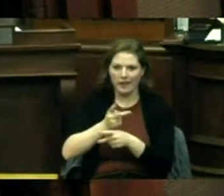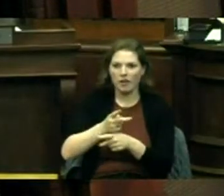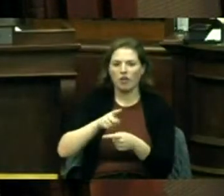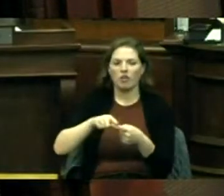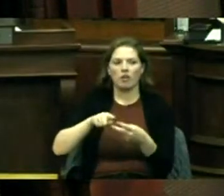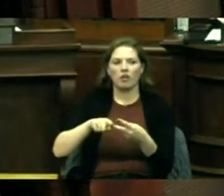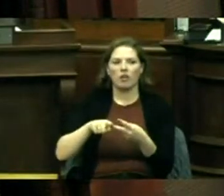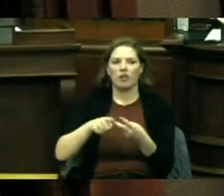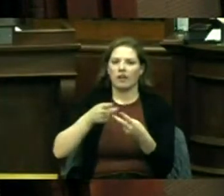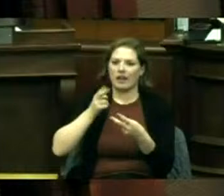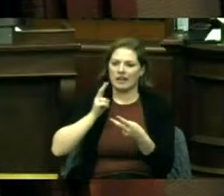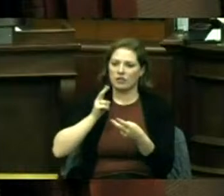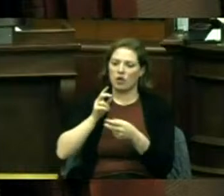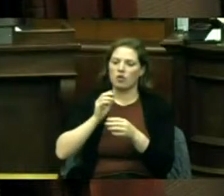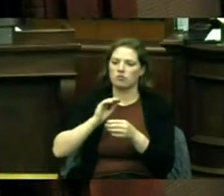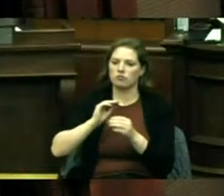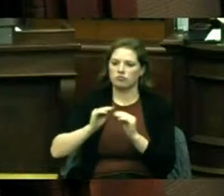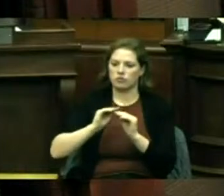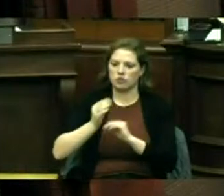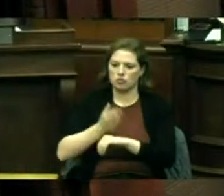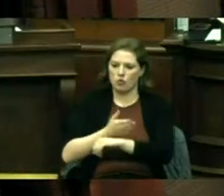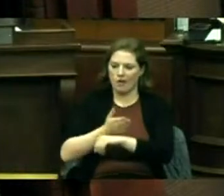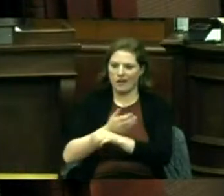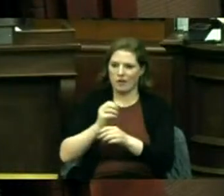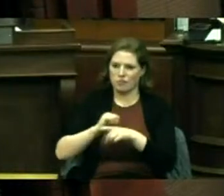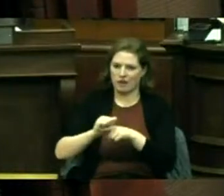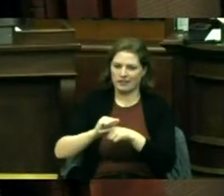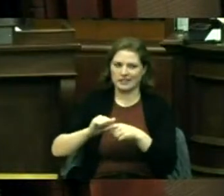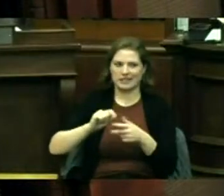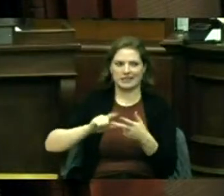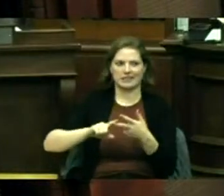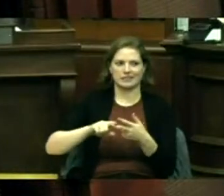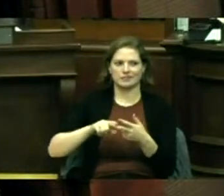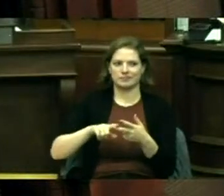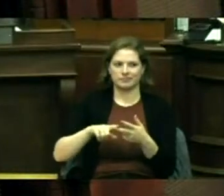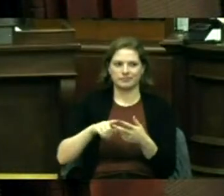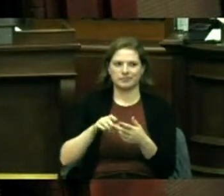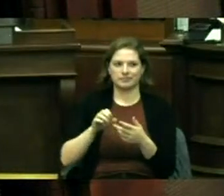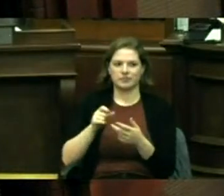looking for to support children with trauma informed care,